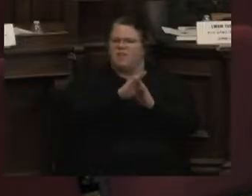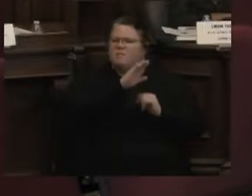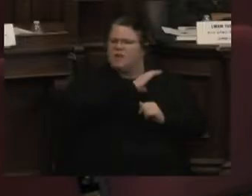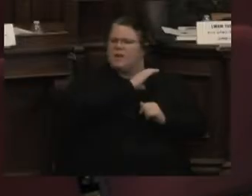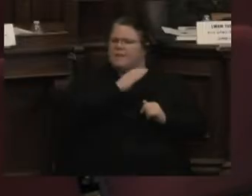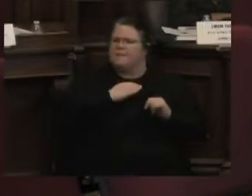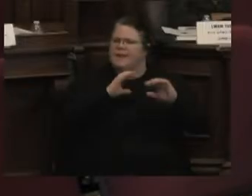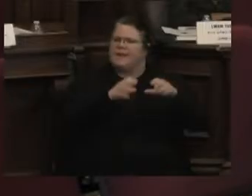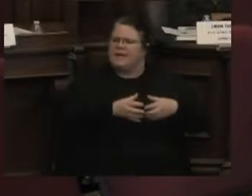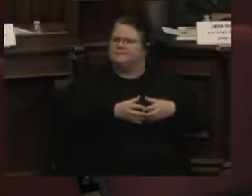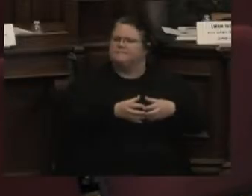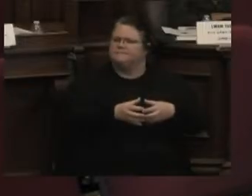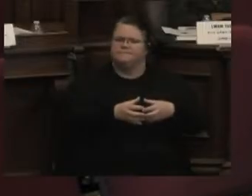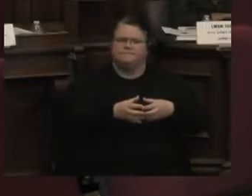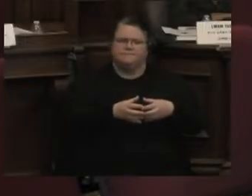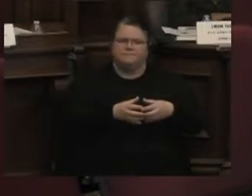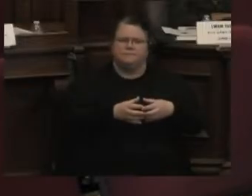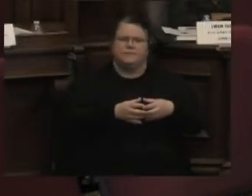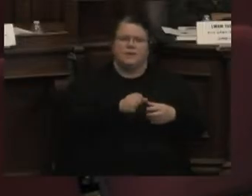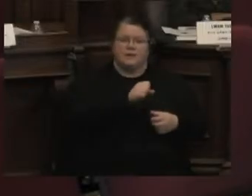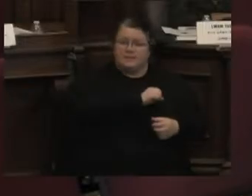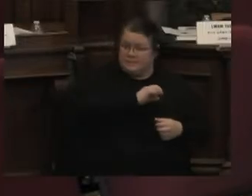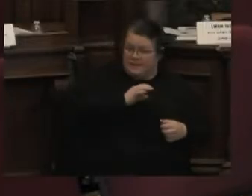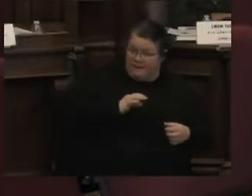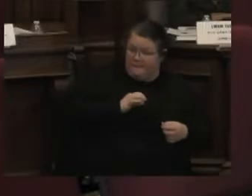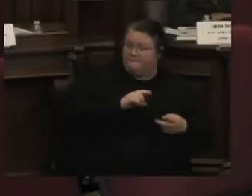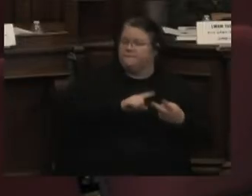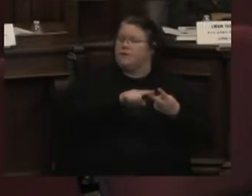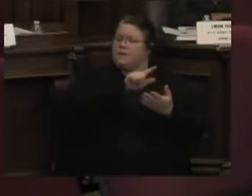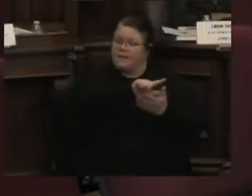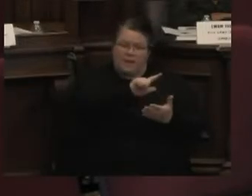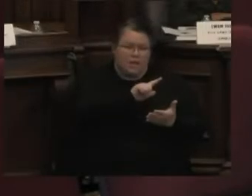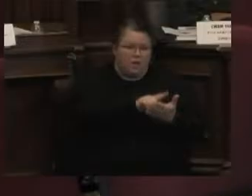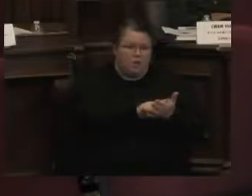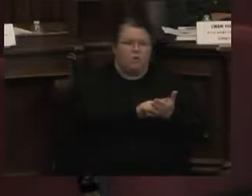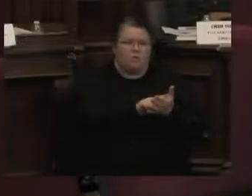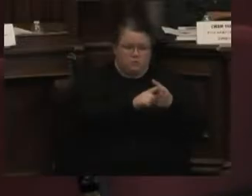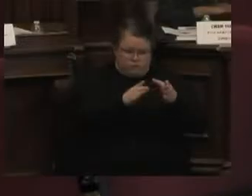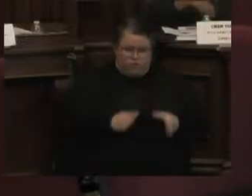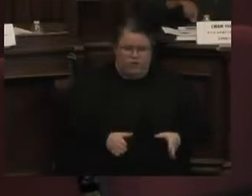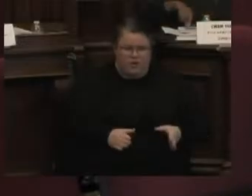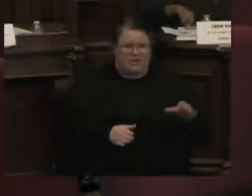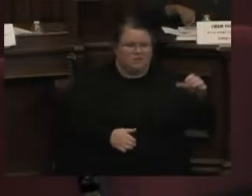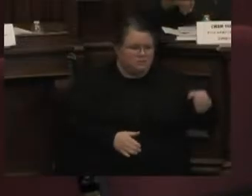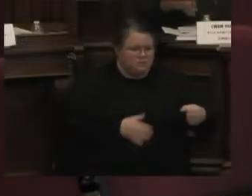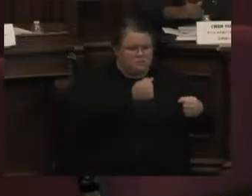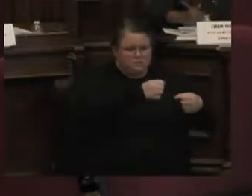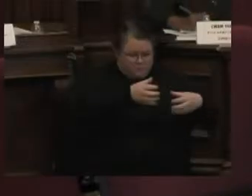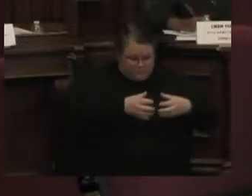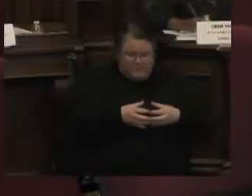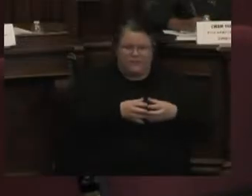consider maybe setting up a